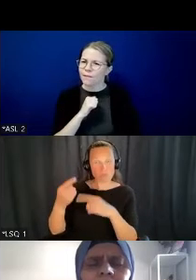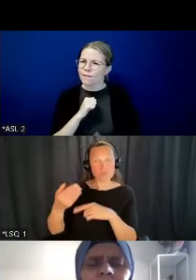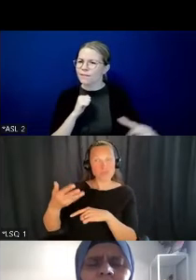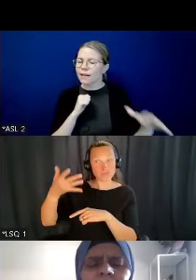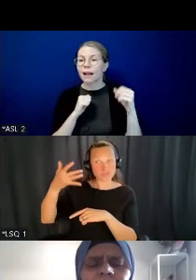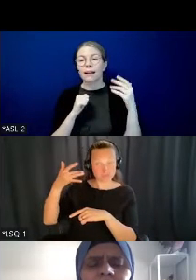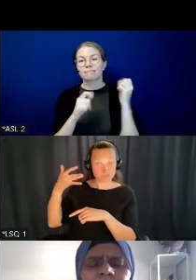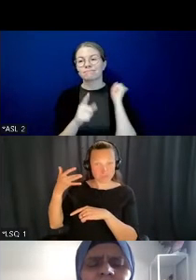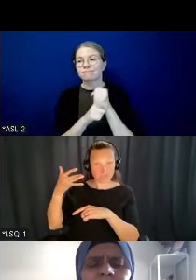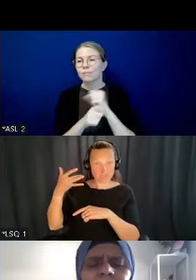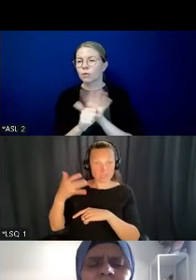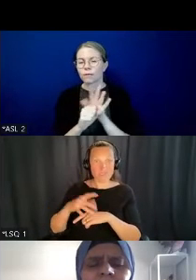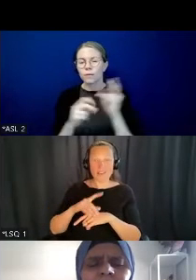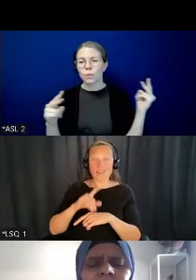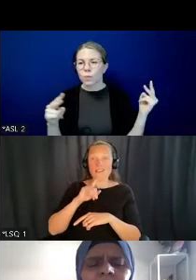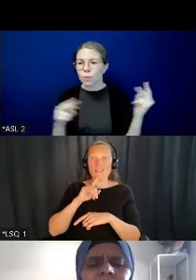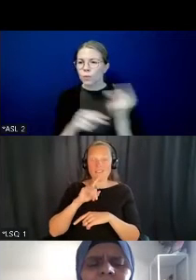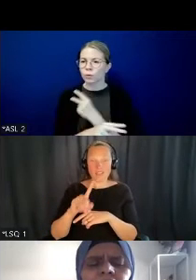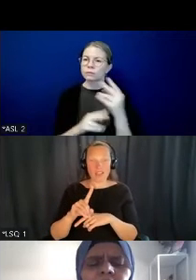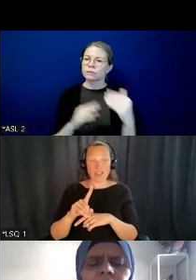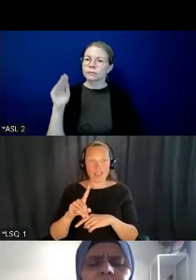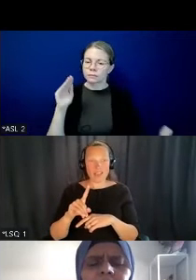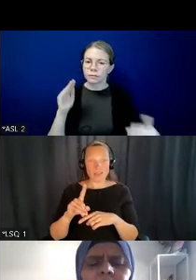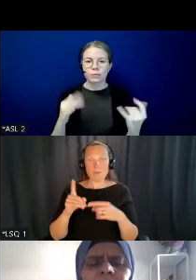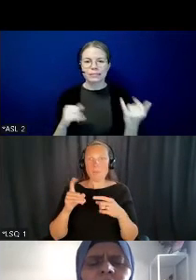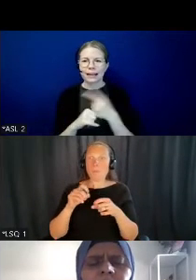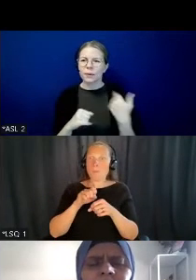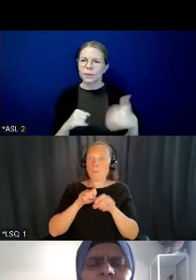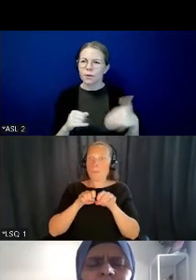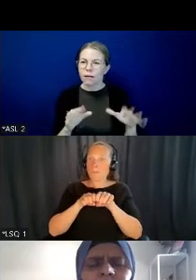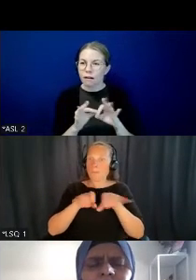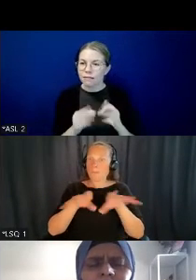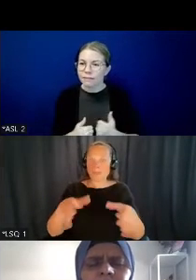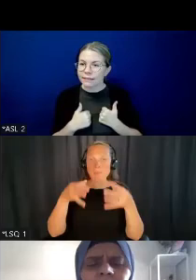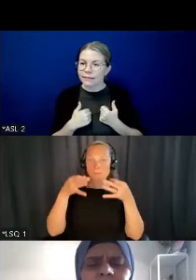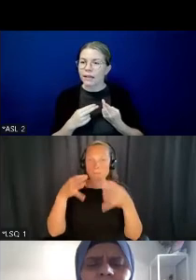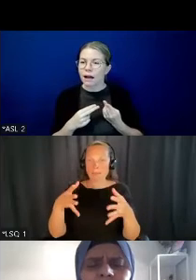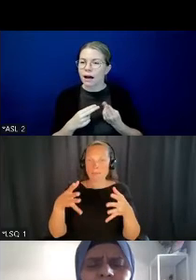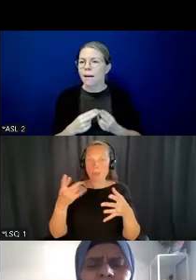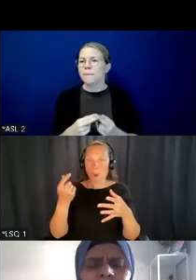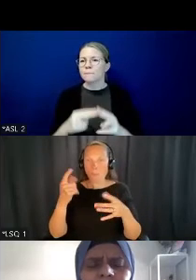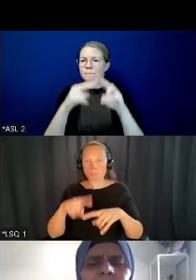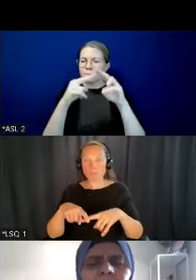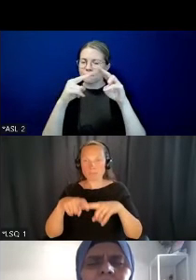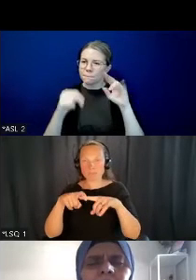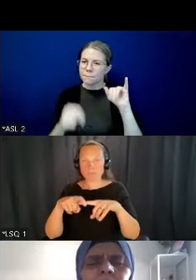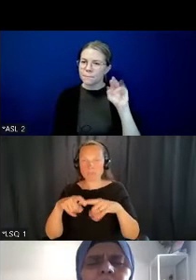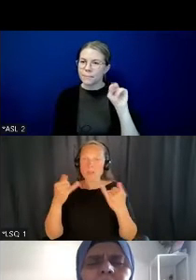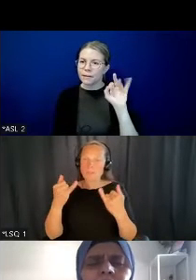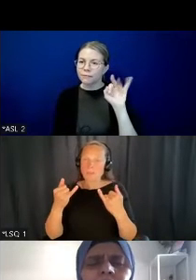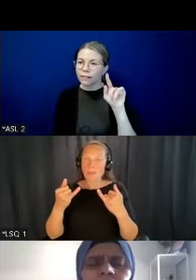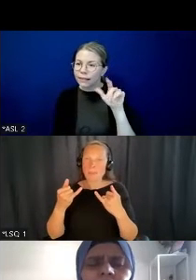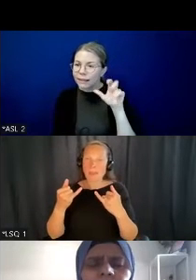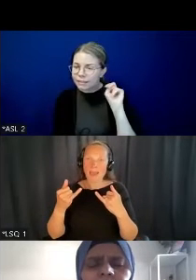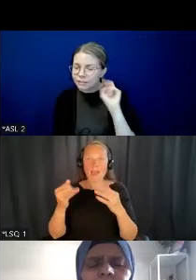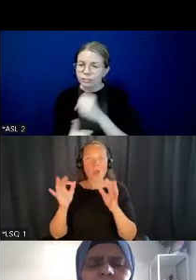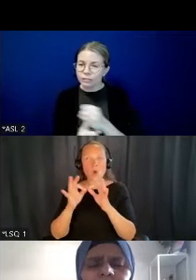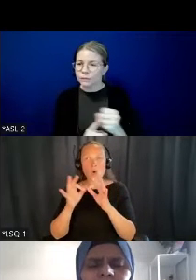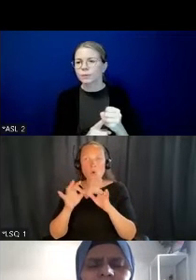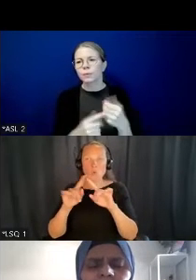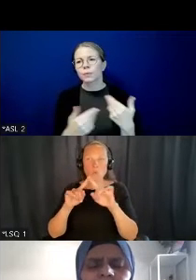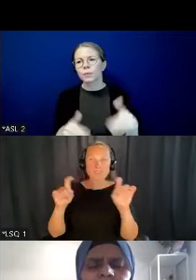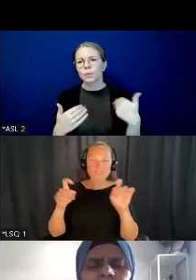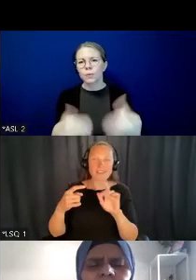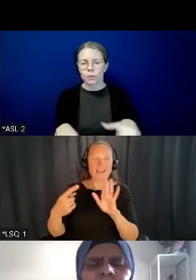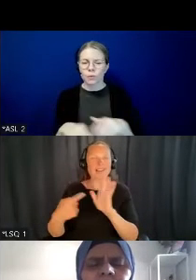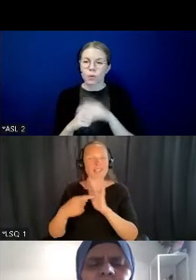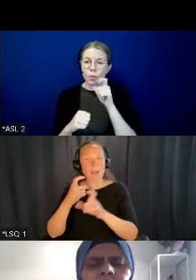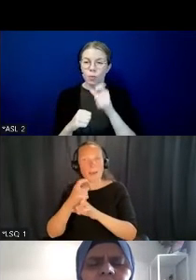WITH RISING INFLATION, AND EXTRAORDINARY COSTS OF LIVING FOR EVERYBODY, THE BRUNT IS BEING FELT EVEN